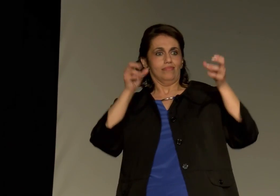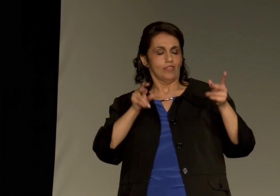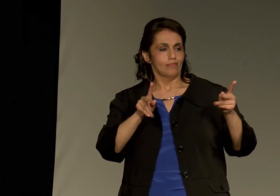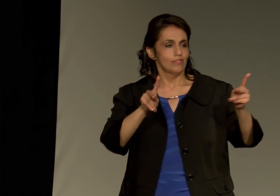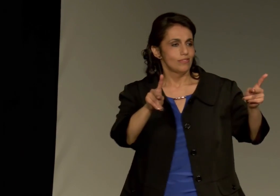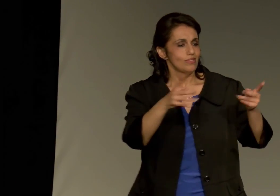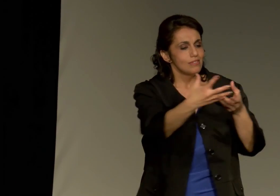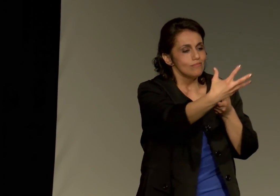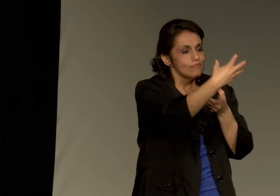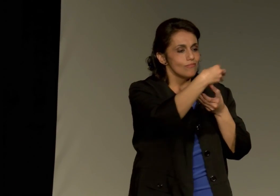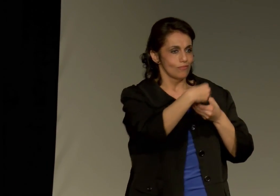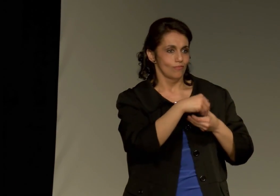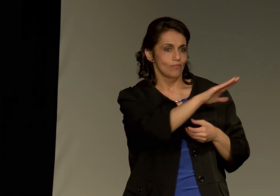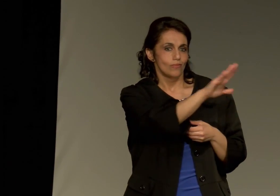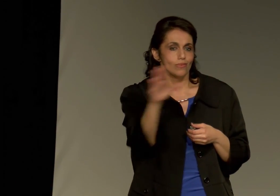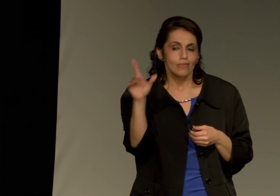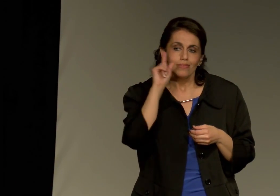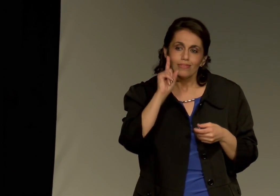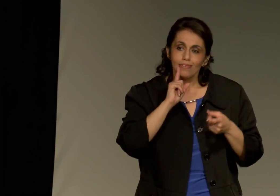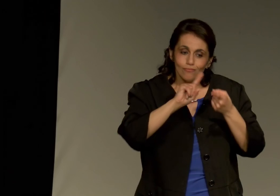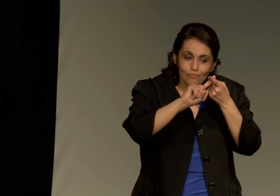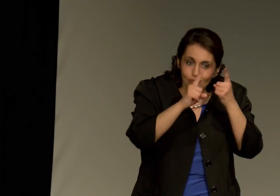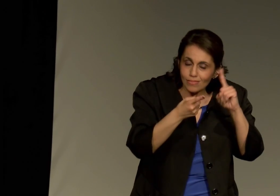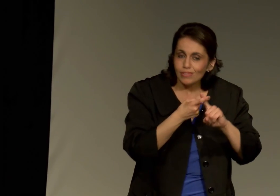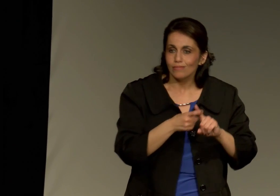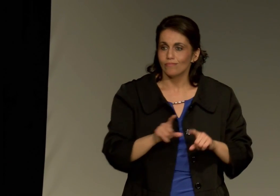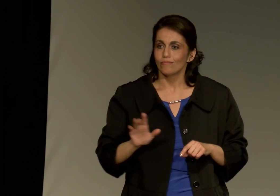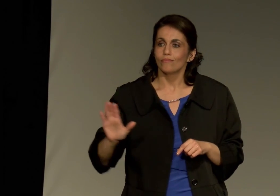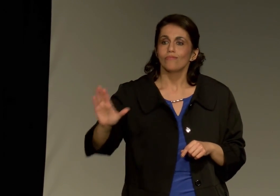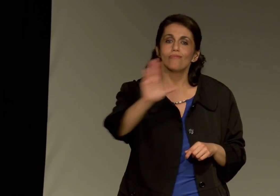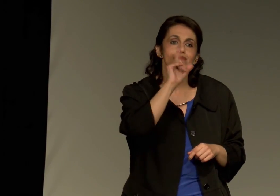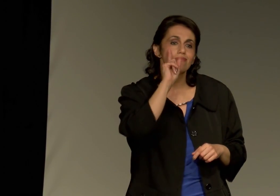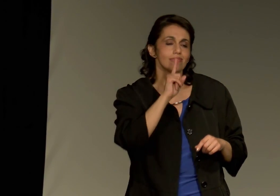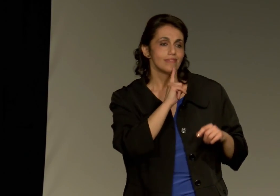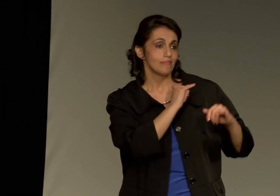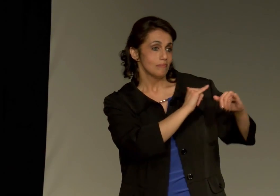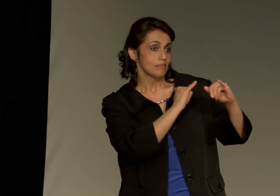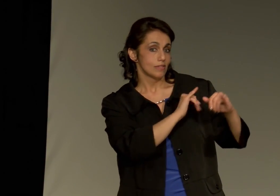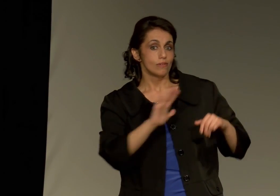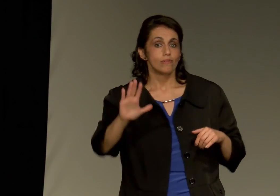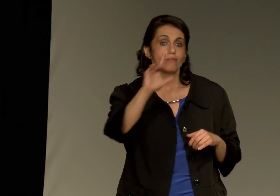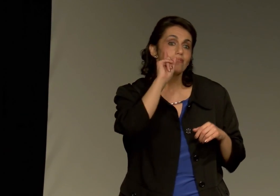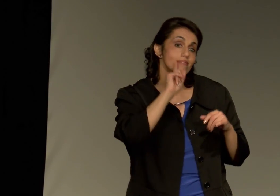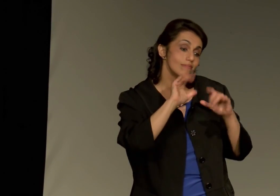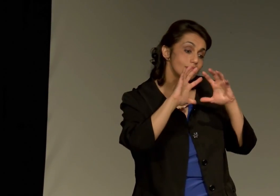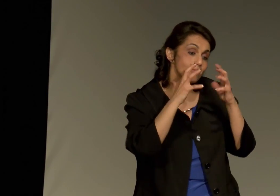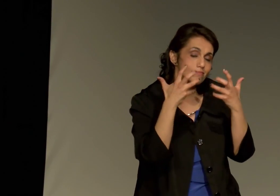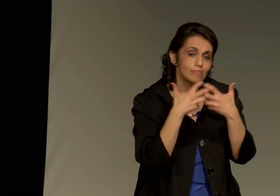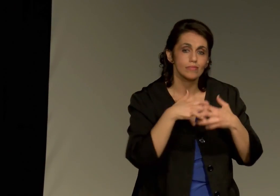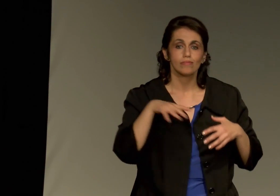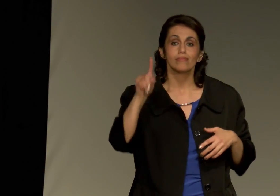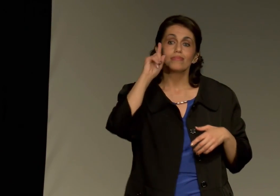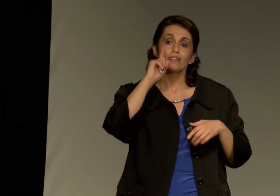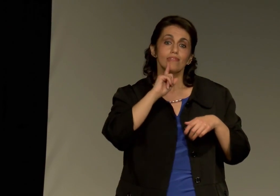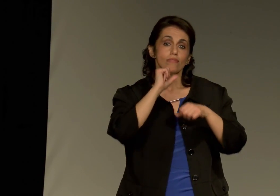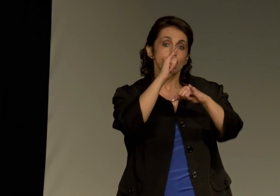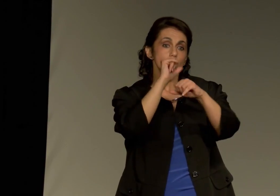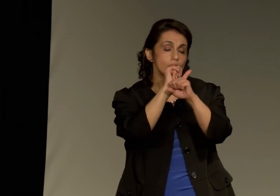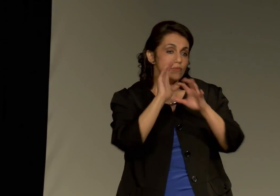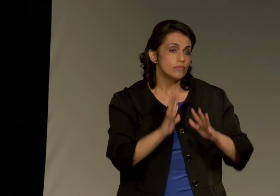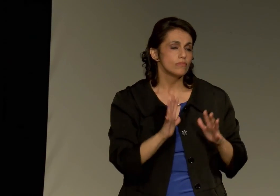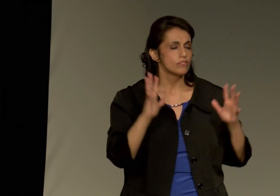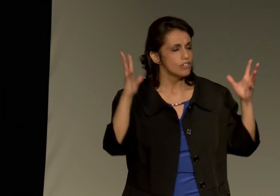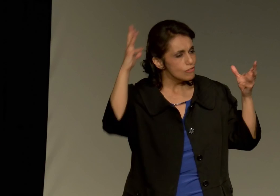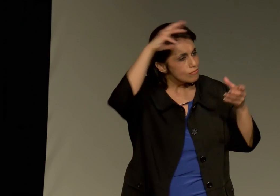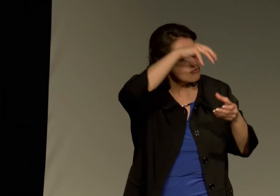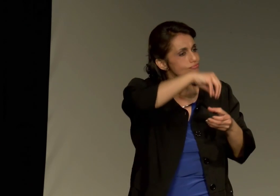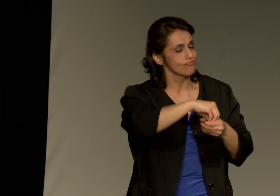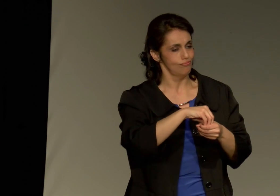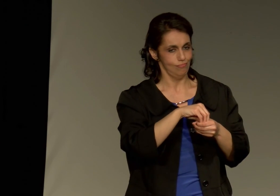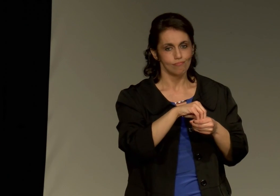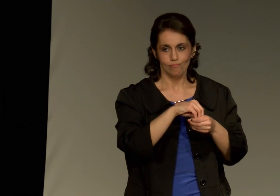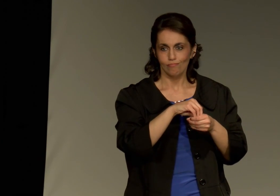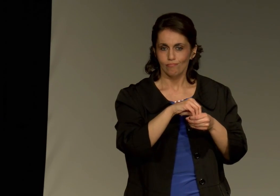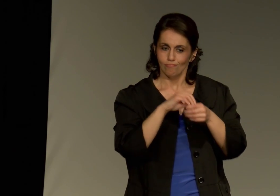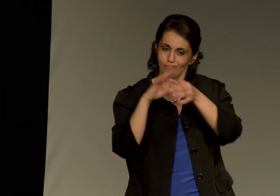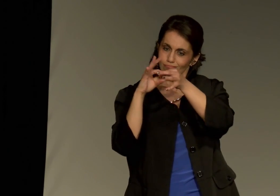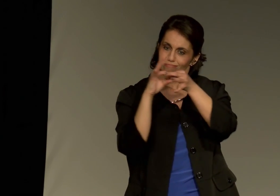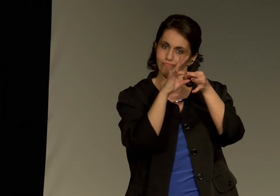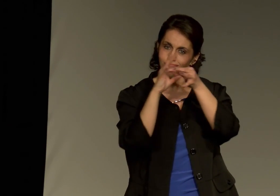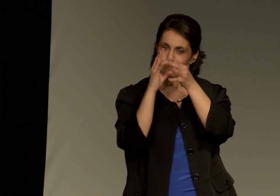See how you can open doors and include your deaf friends, your deaf peers, your deaf coworkers,